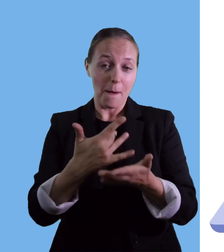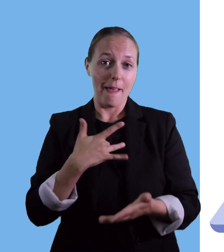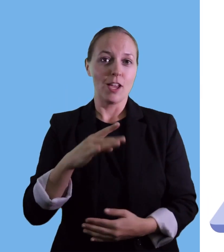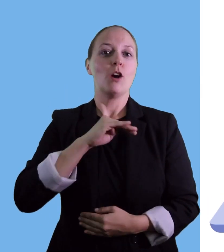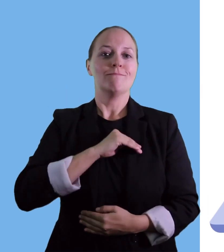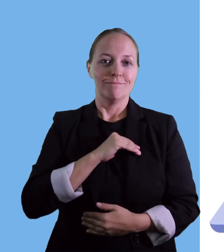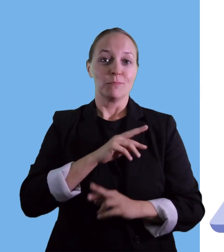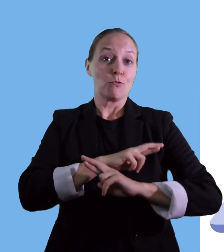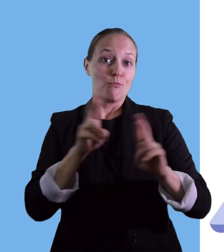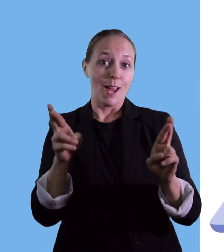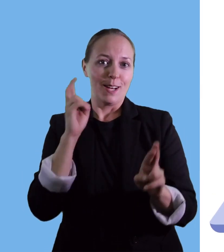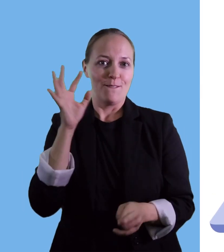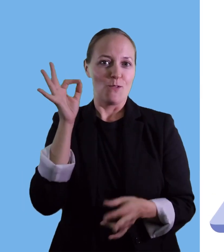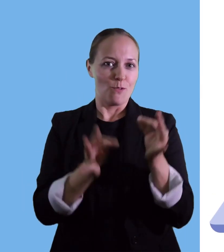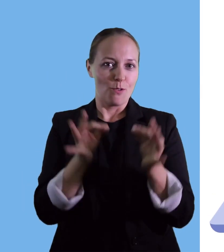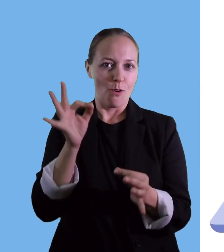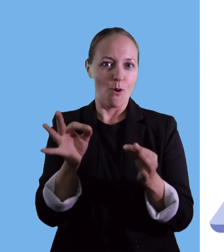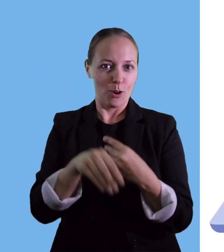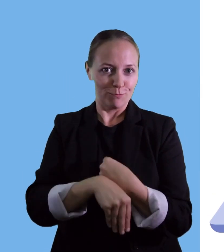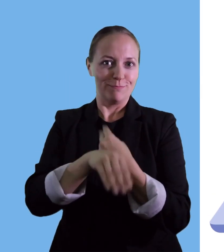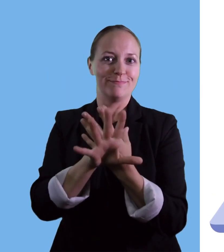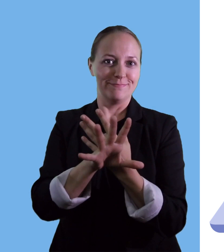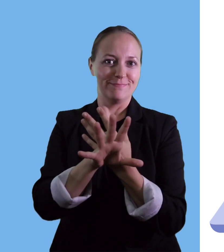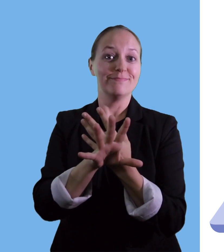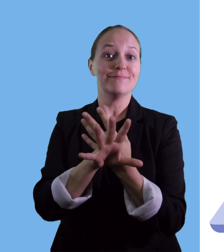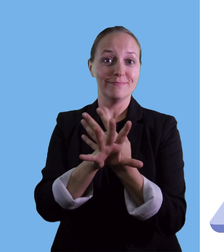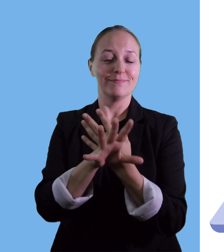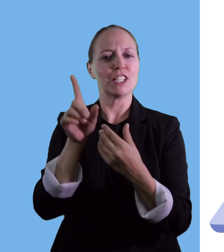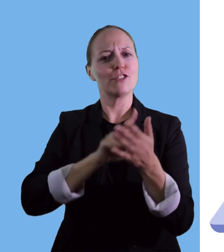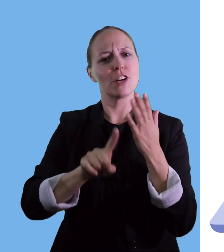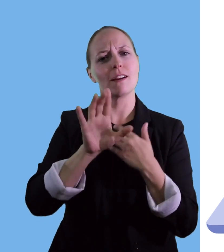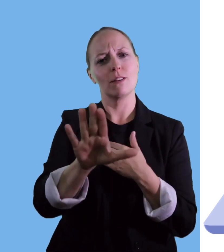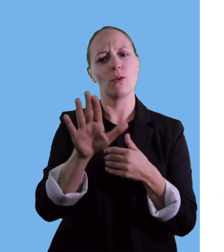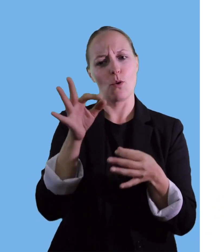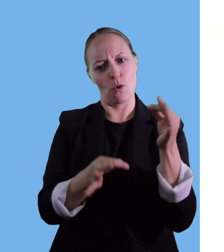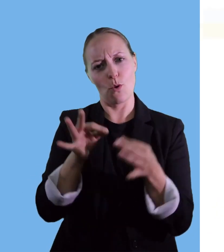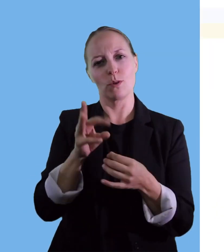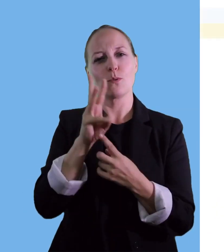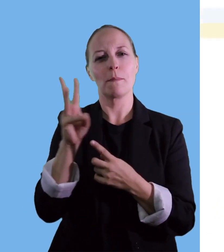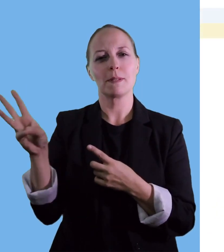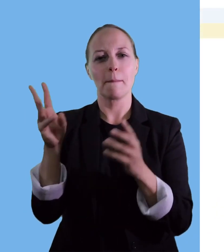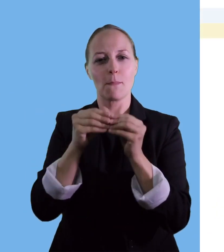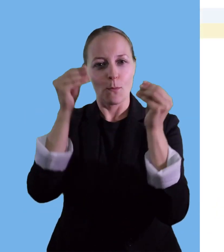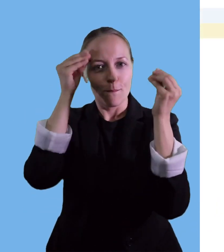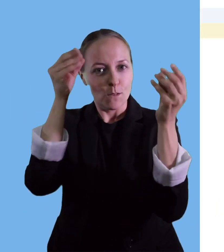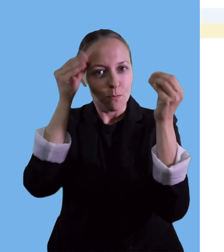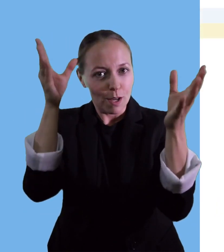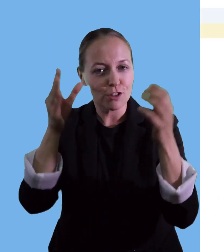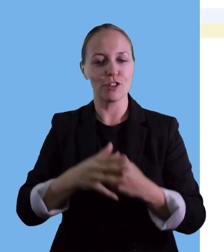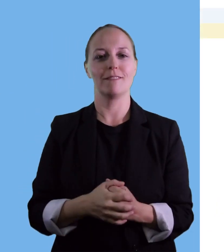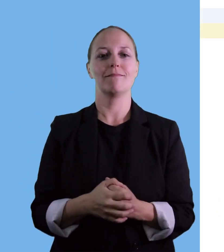get ready to attend your remote court hearing on Zoom. Check your local court's website for more information.